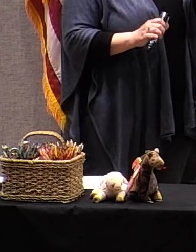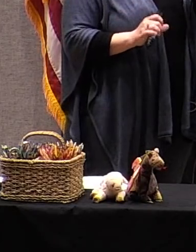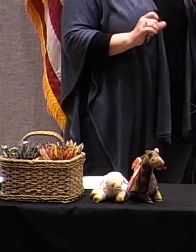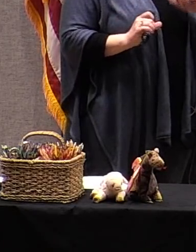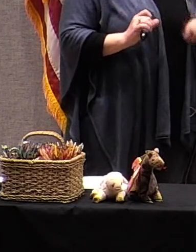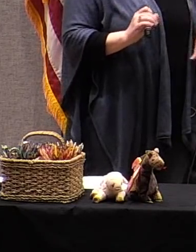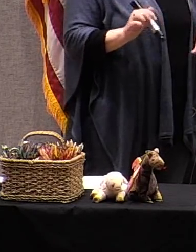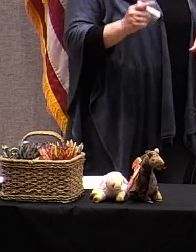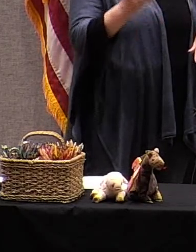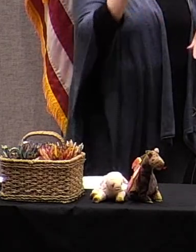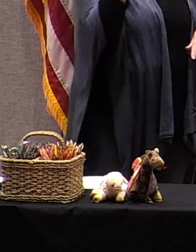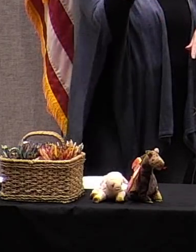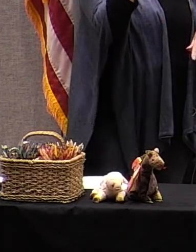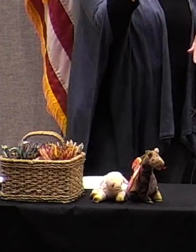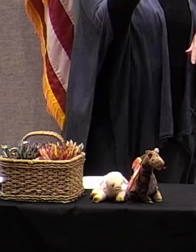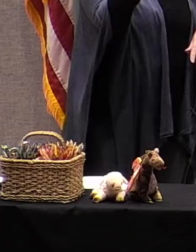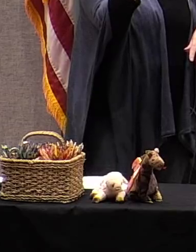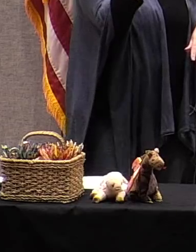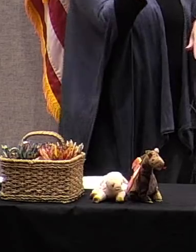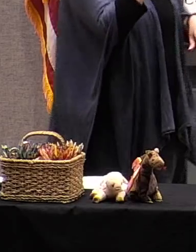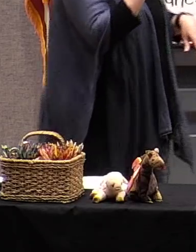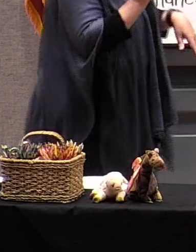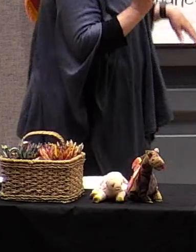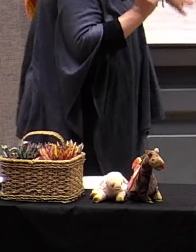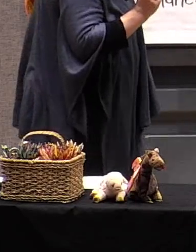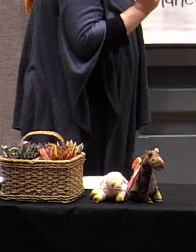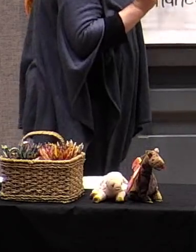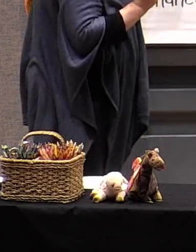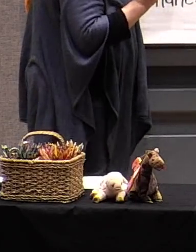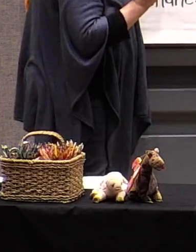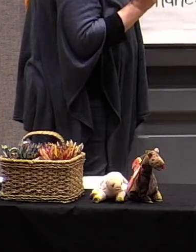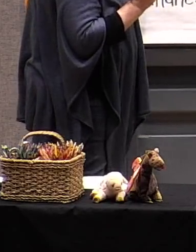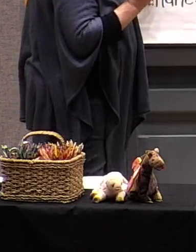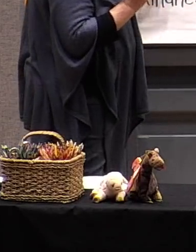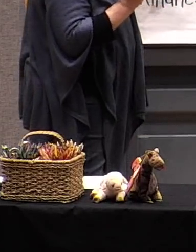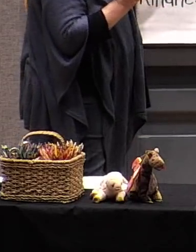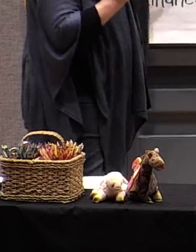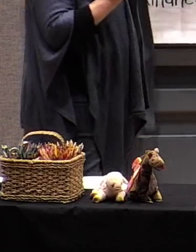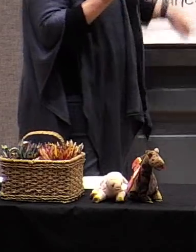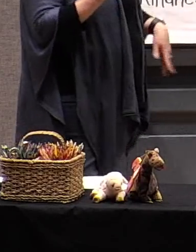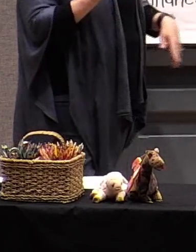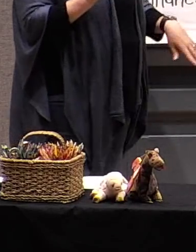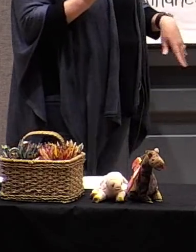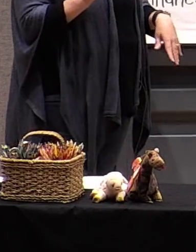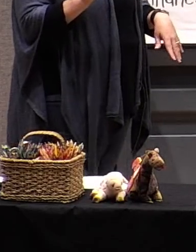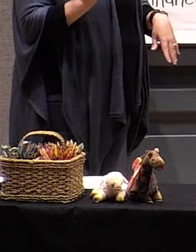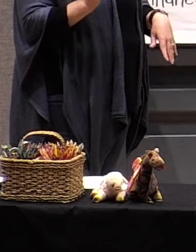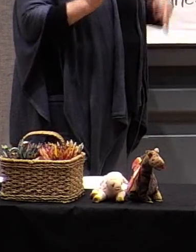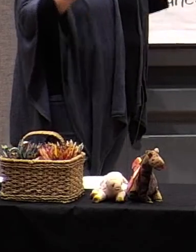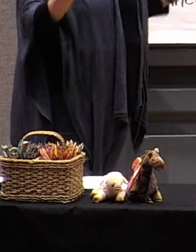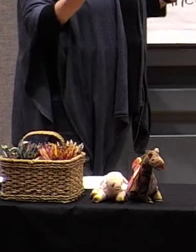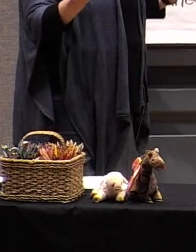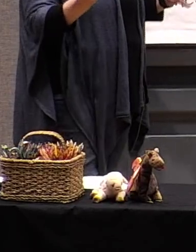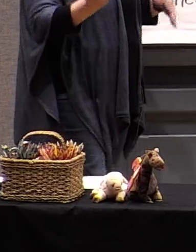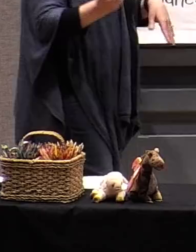So to start our tree, we're gonna use a marker and we're gonna use some paper. The first thing we need for a tree is a trunk,